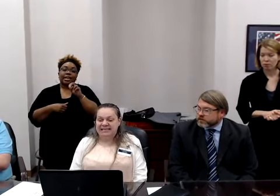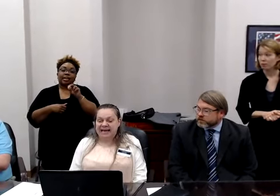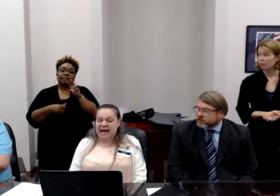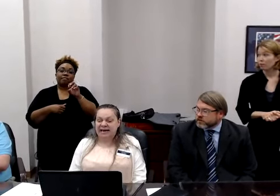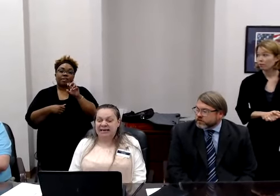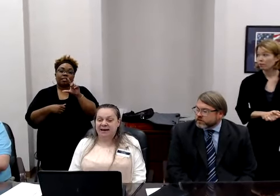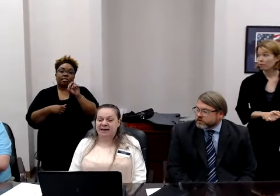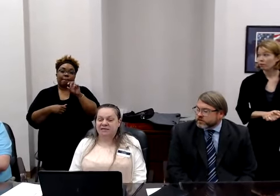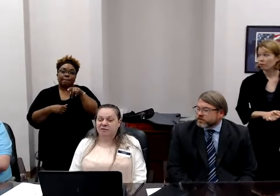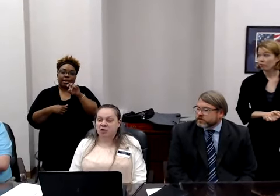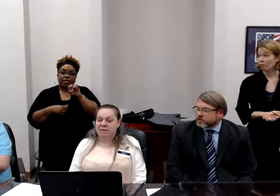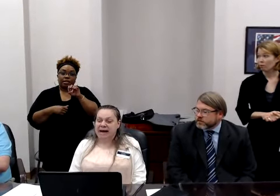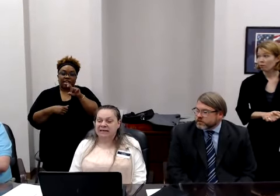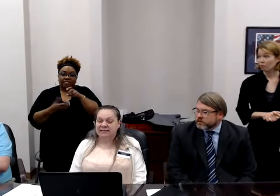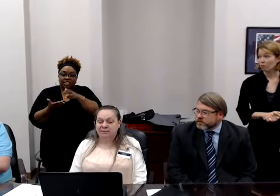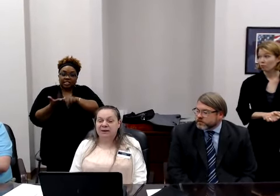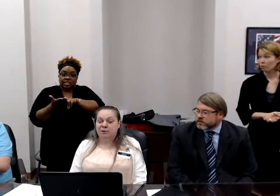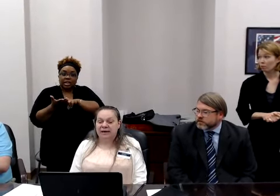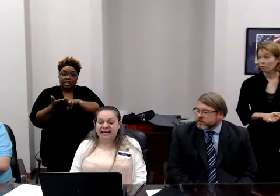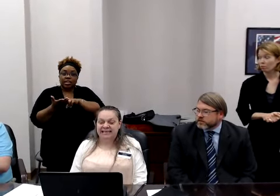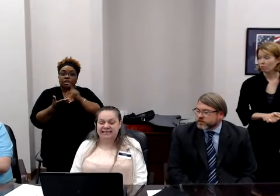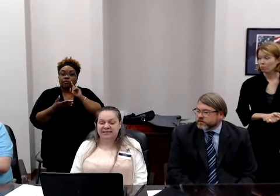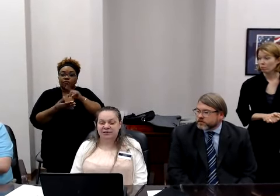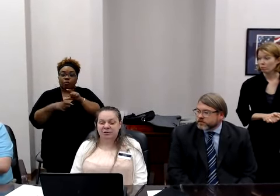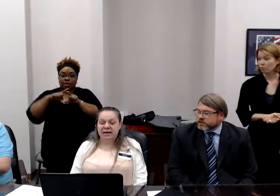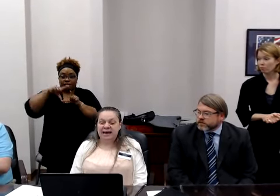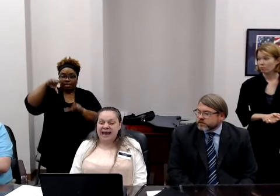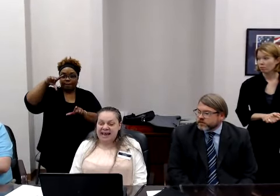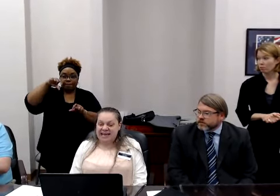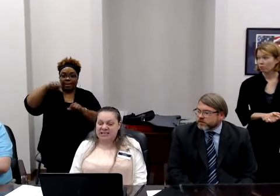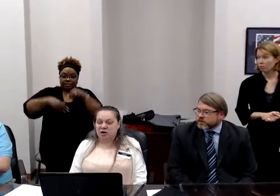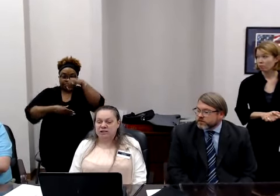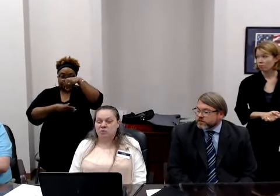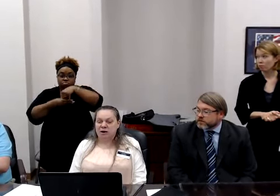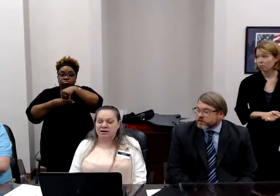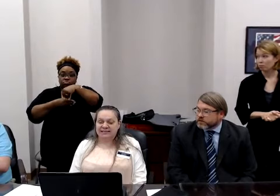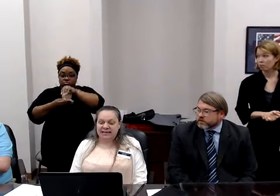be signed for the ballot to be put into is also marked.